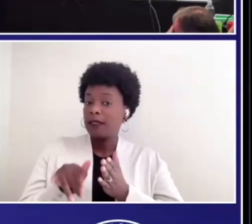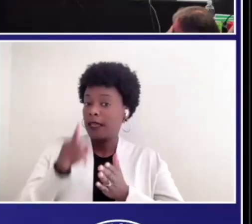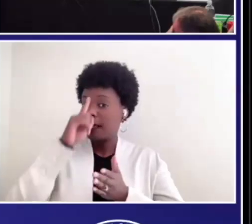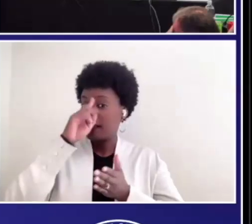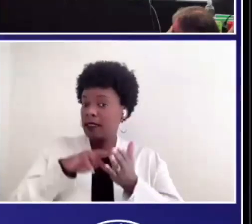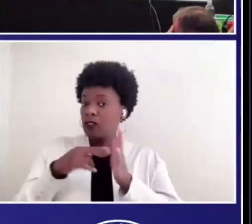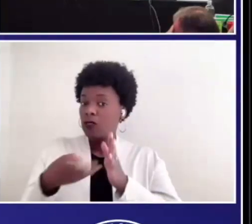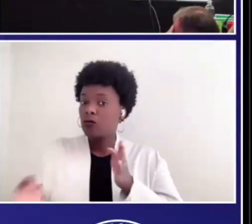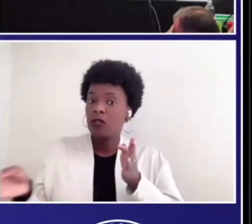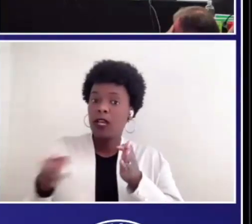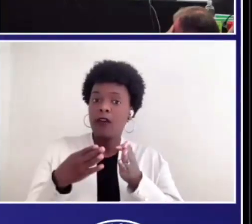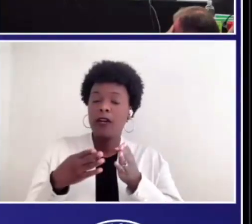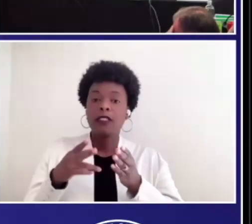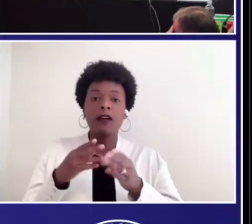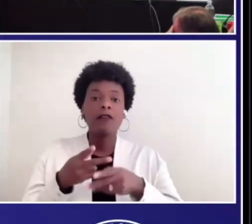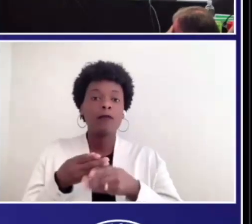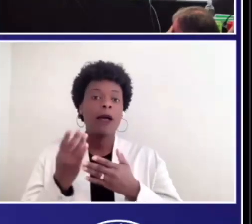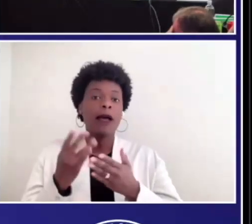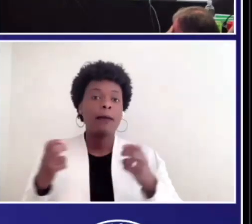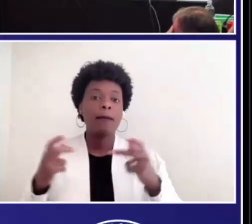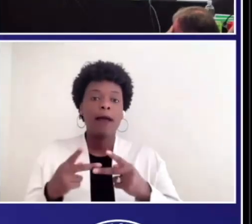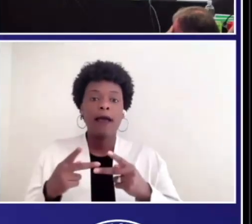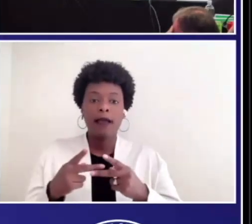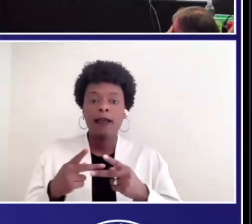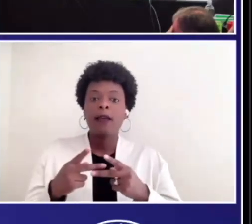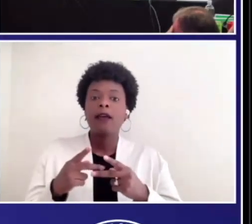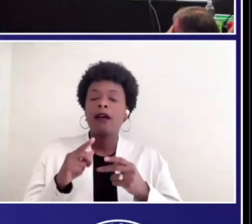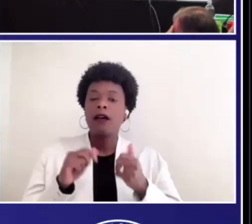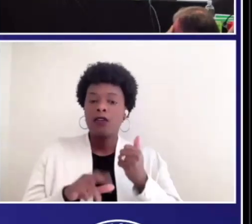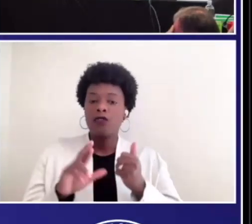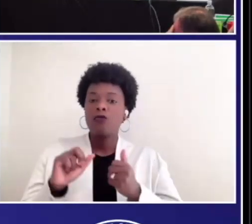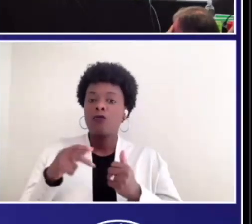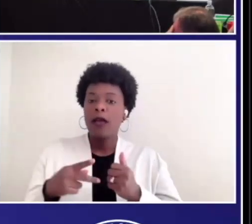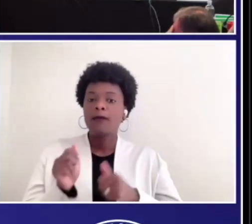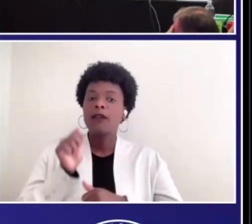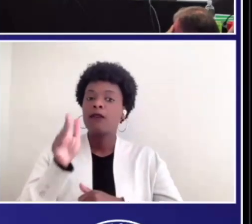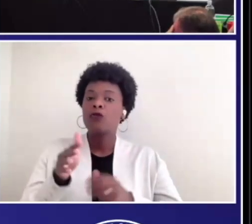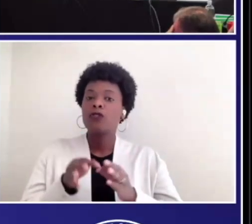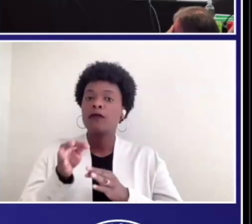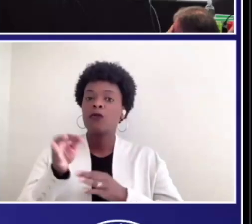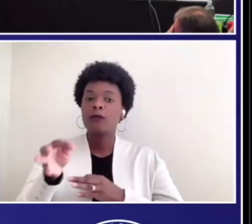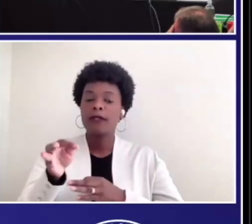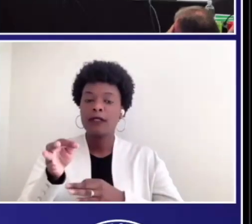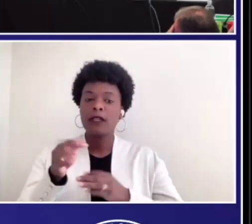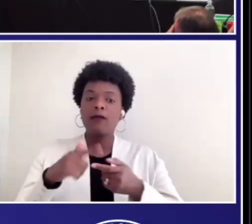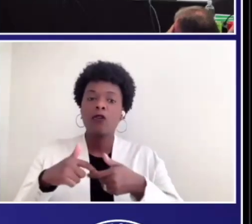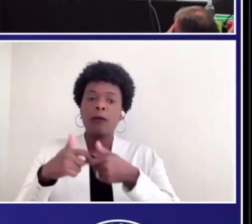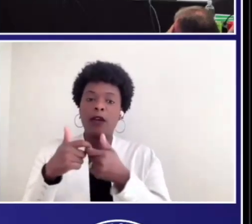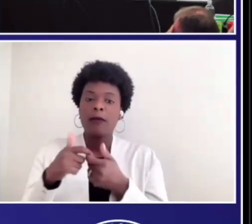buyback eligibility under RAP, such that future deferments and forbearances would be included and buyback effectively eliminated for RAP ERA